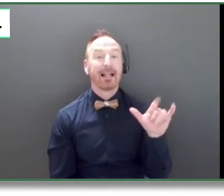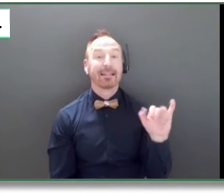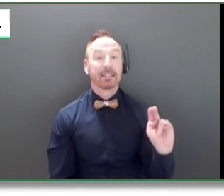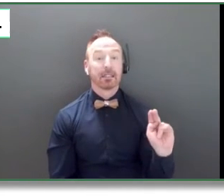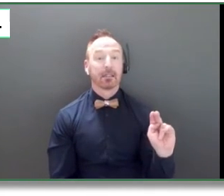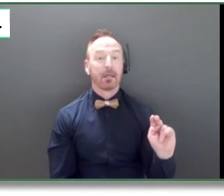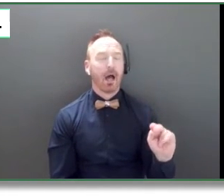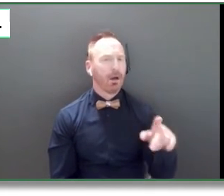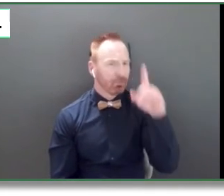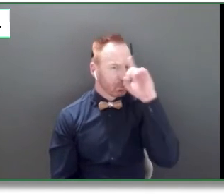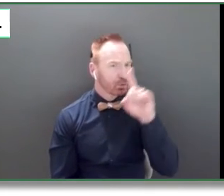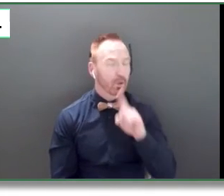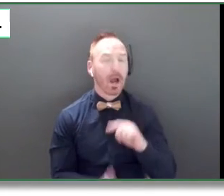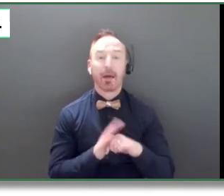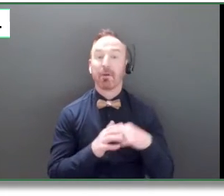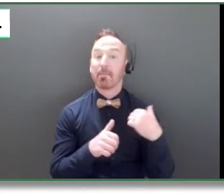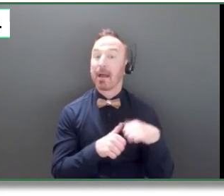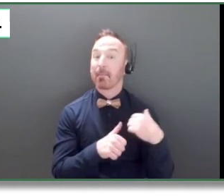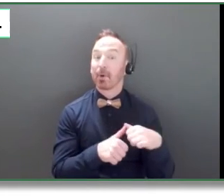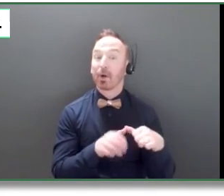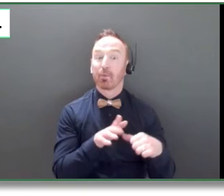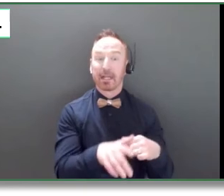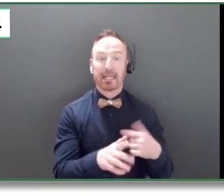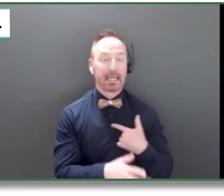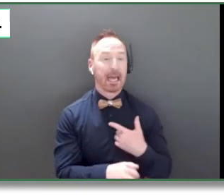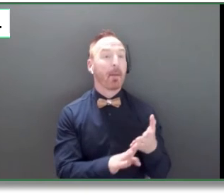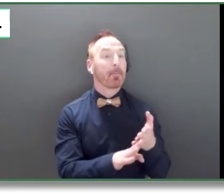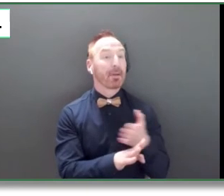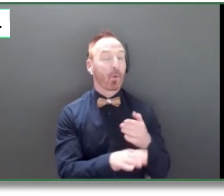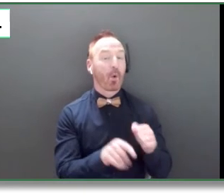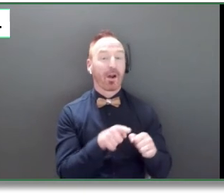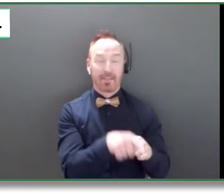there was a big environmental push to get rid of straws and single-use plastic